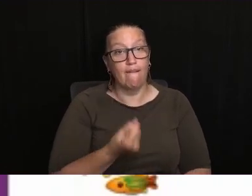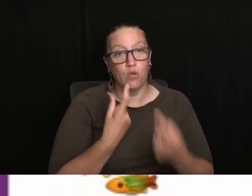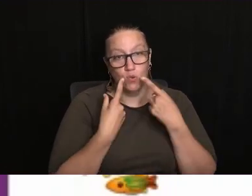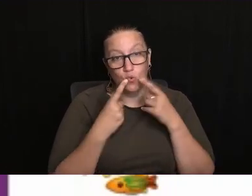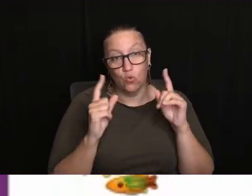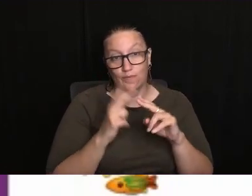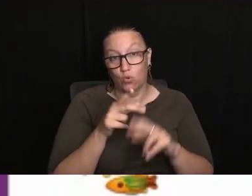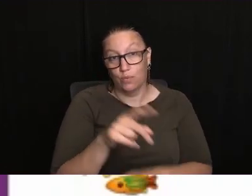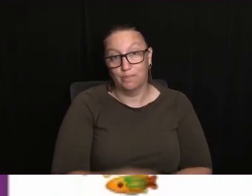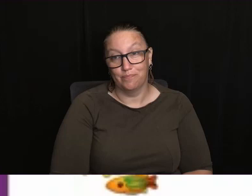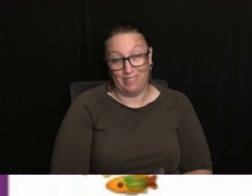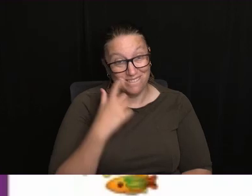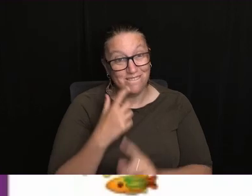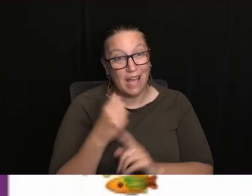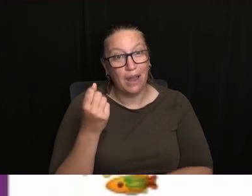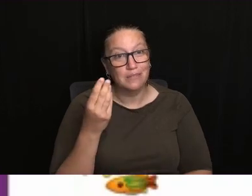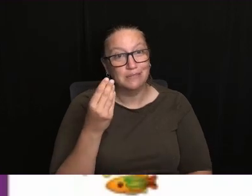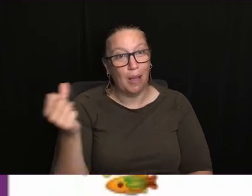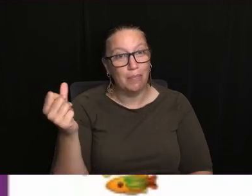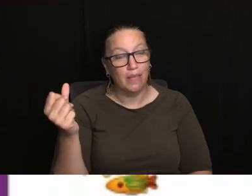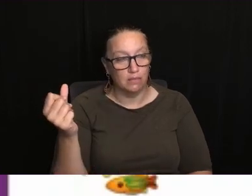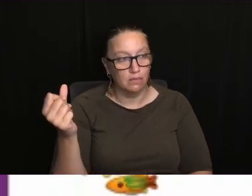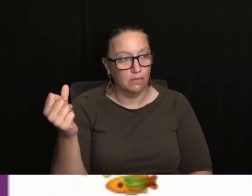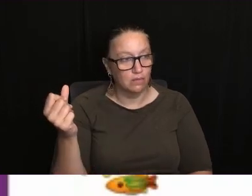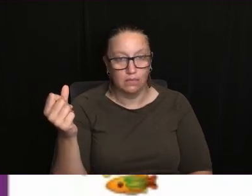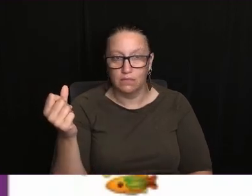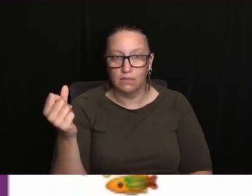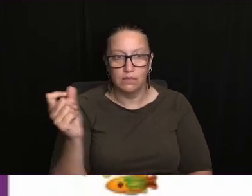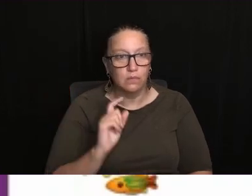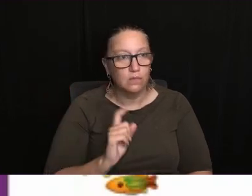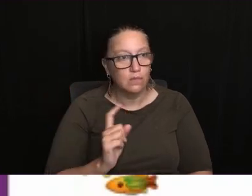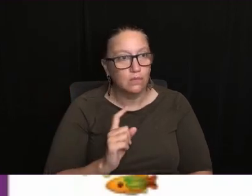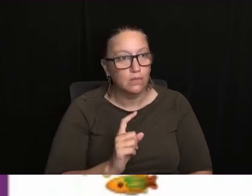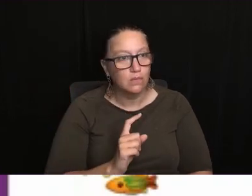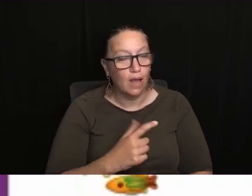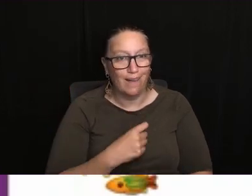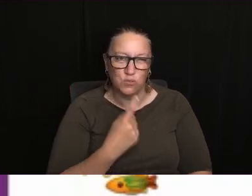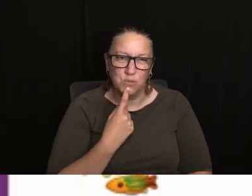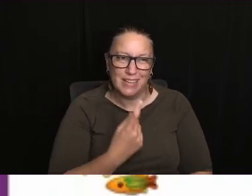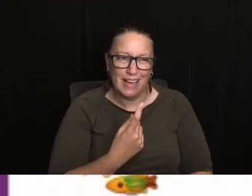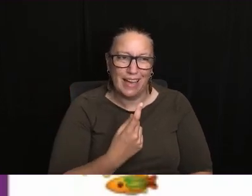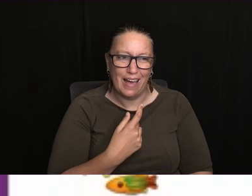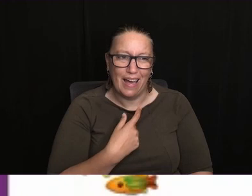we have found something. At that moment of time I have to say I had quite mixed feelings